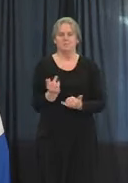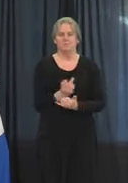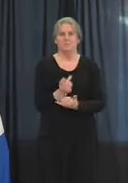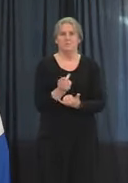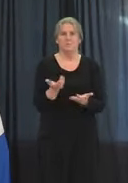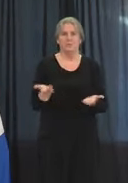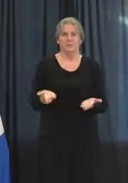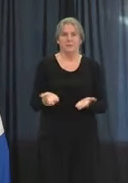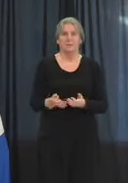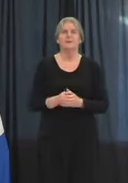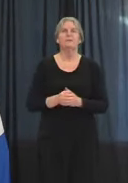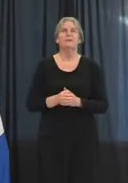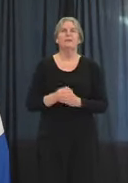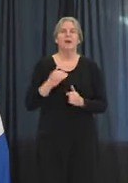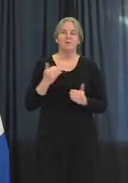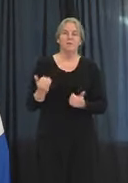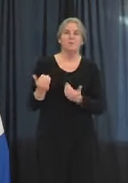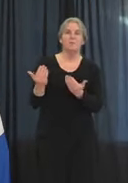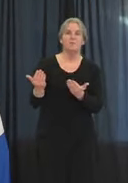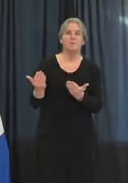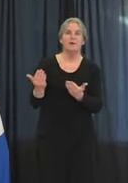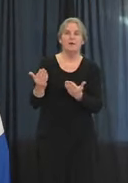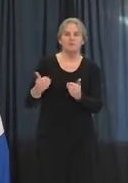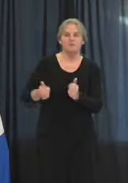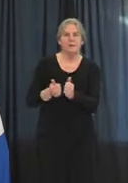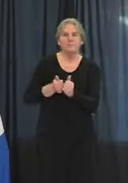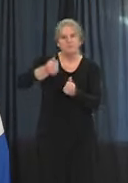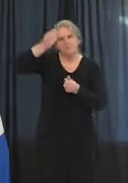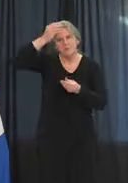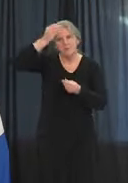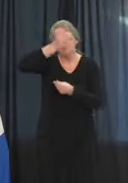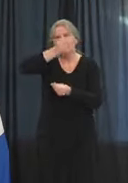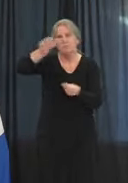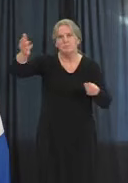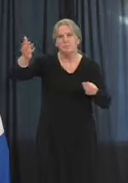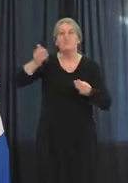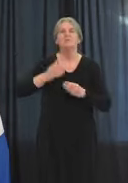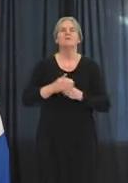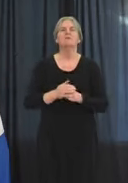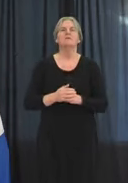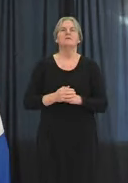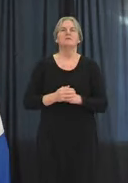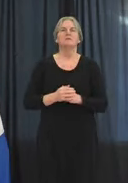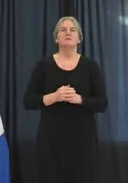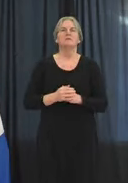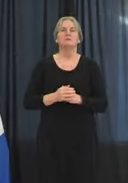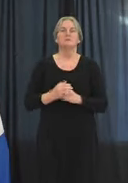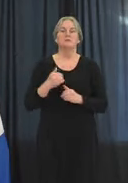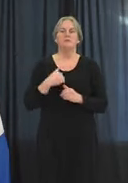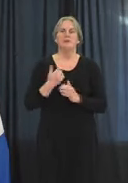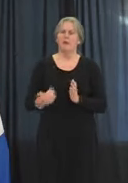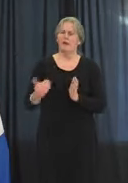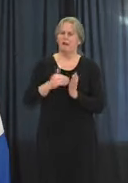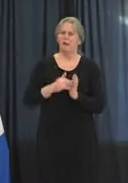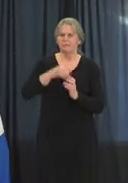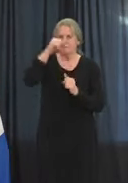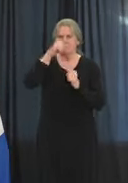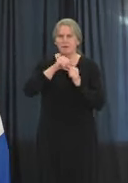Dr Hanley and myself today. I will provide some updated information for you Connors. I will once again remind people